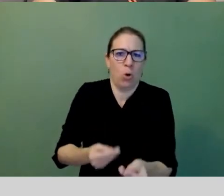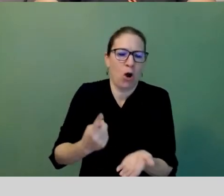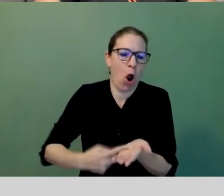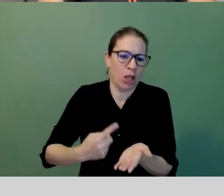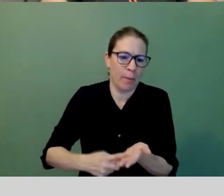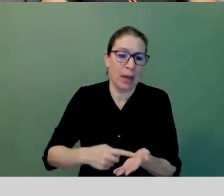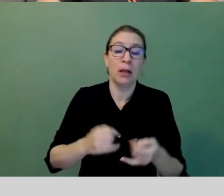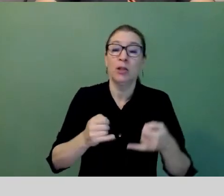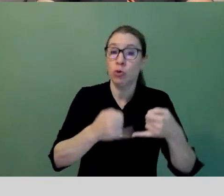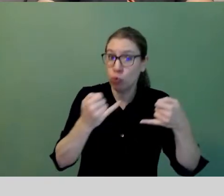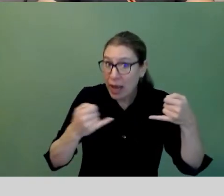Name is string.